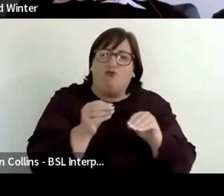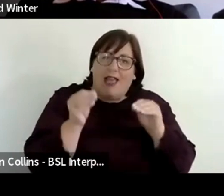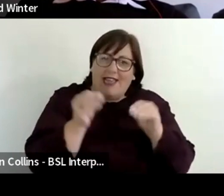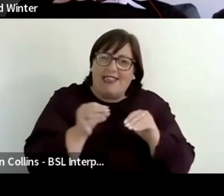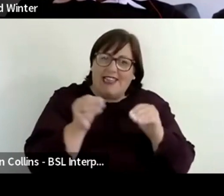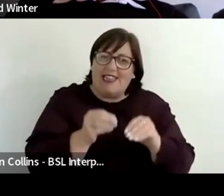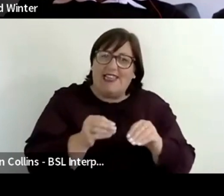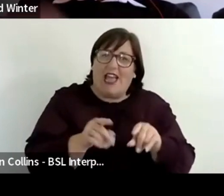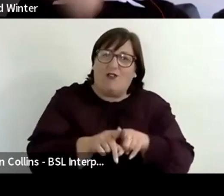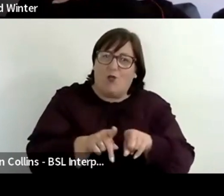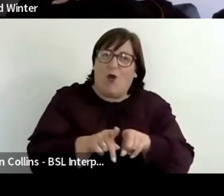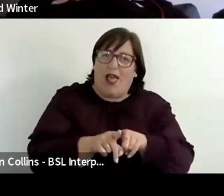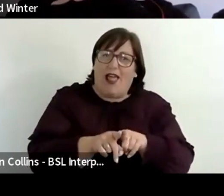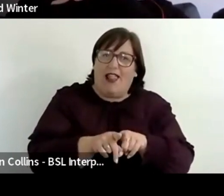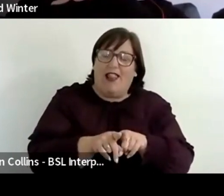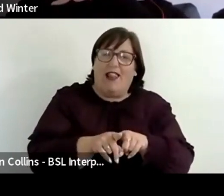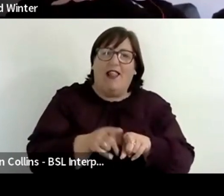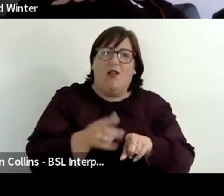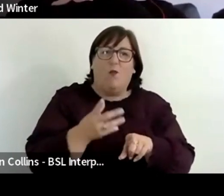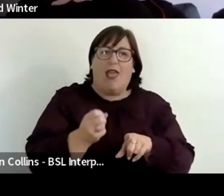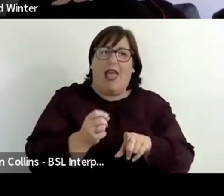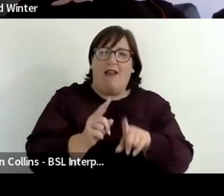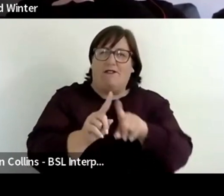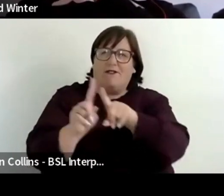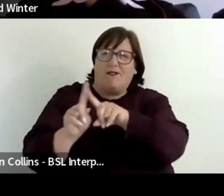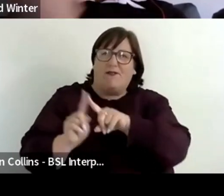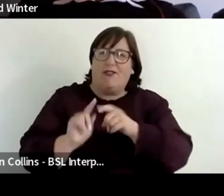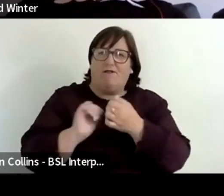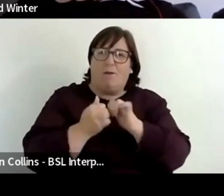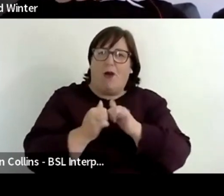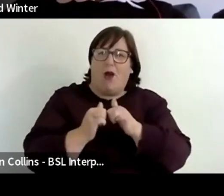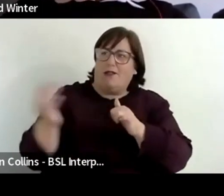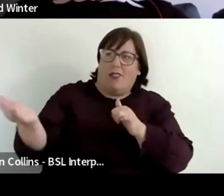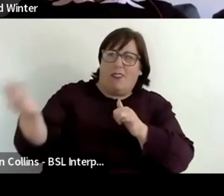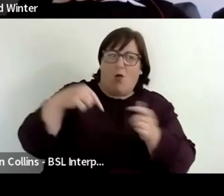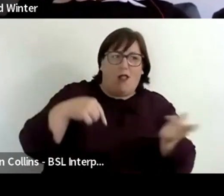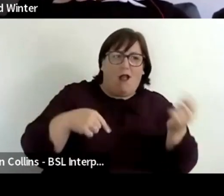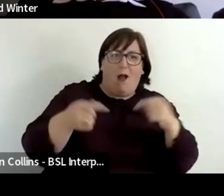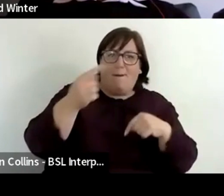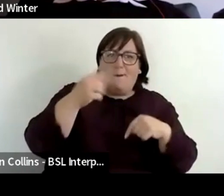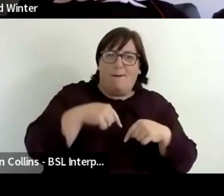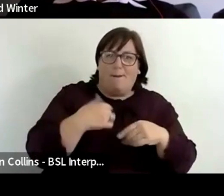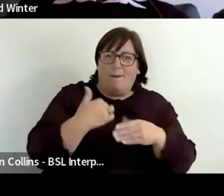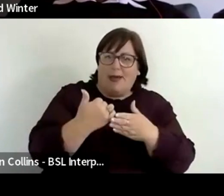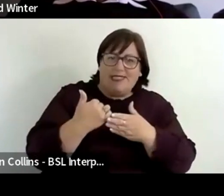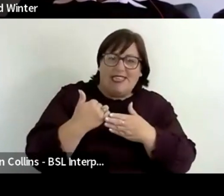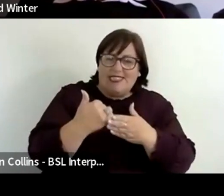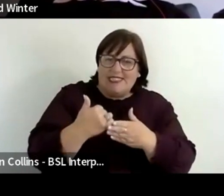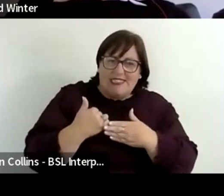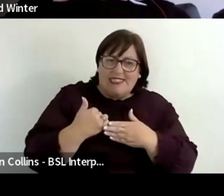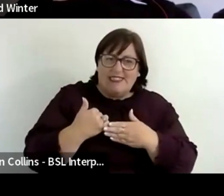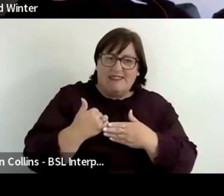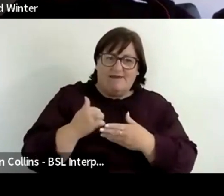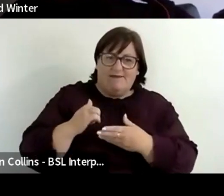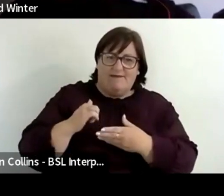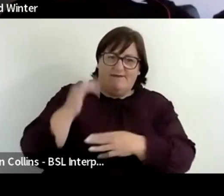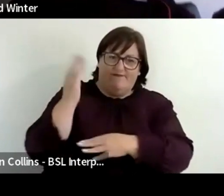We have different partners that come in and help us provide assistance and training if we need it.